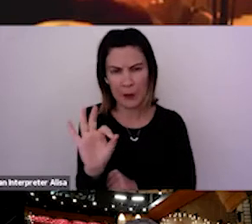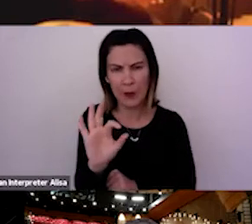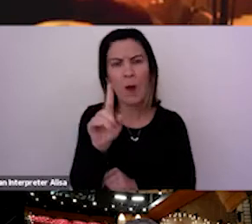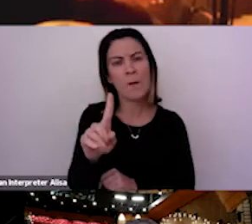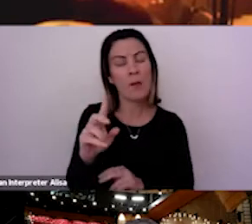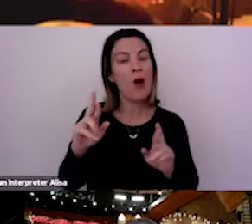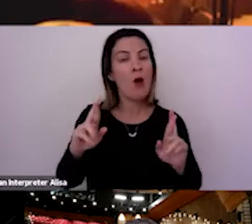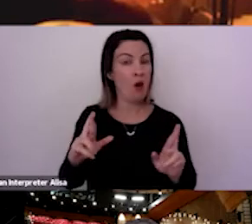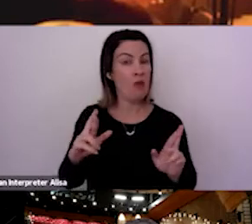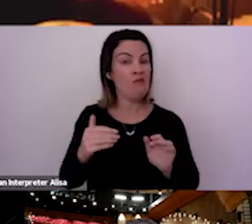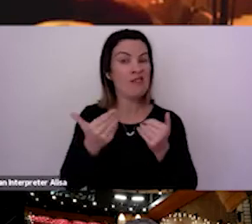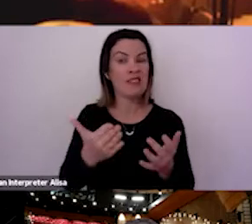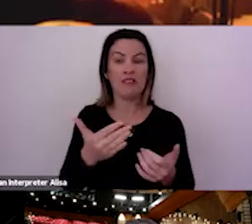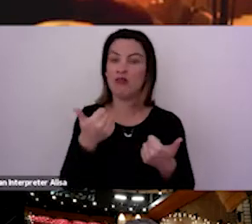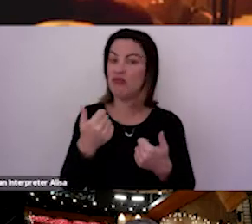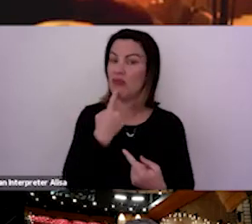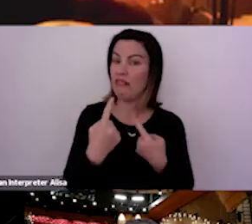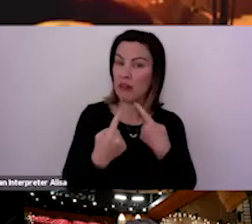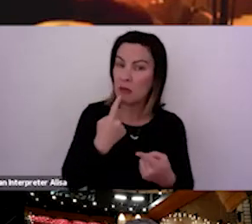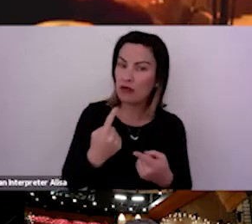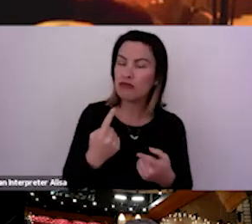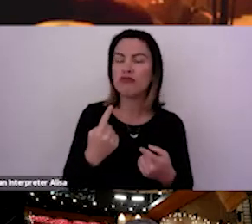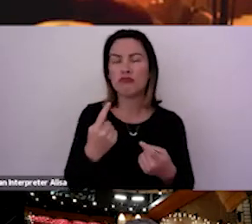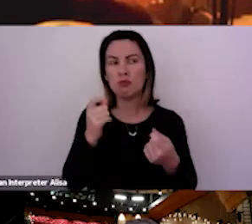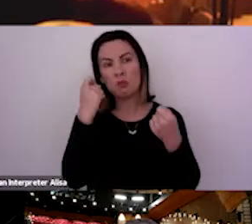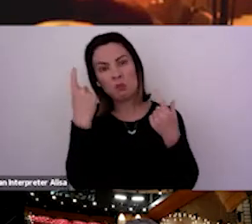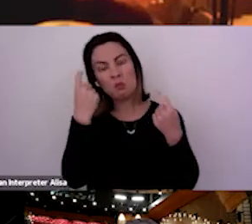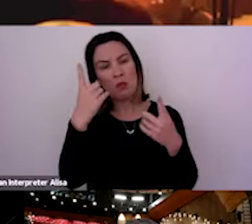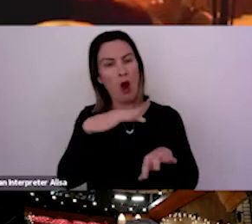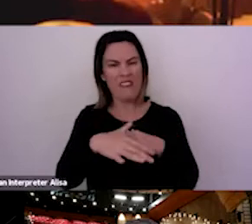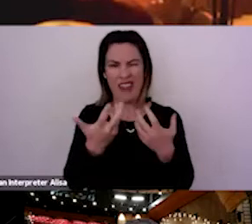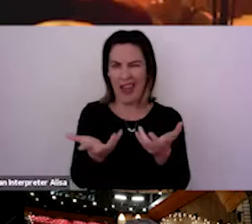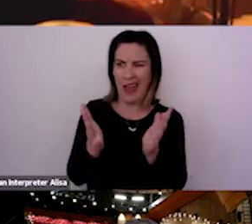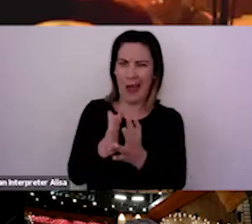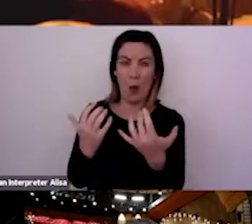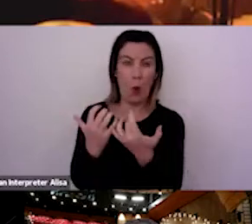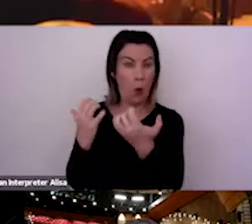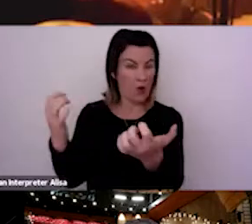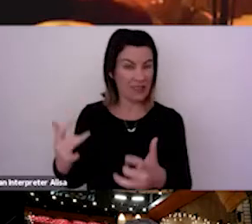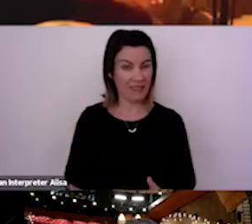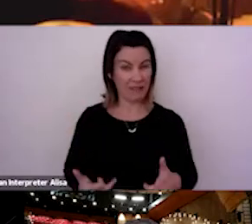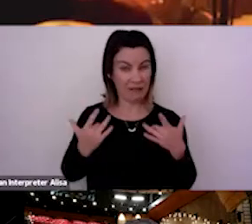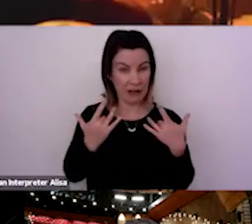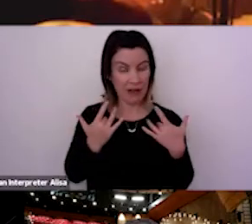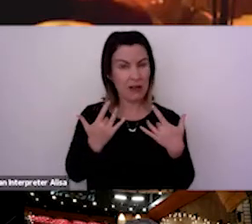informative and an outlook of how your audiences are feeling and also how commit they'd are to supporting you and the sector.